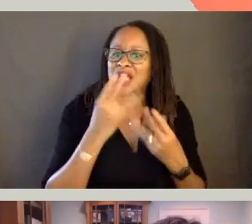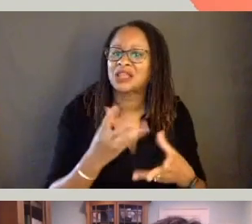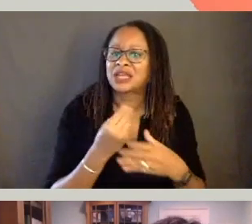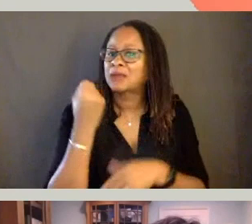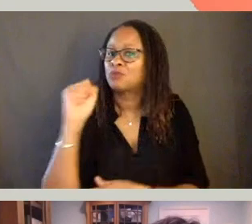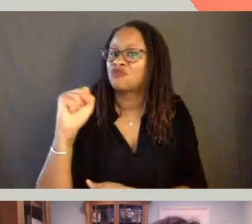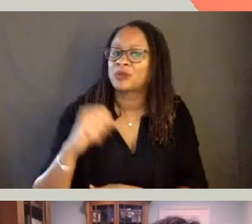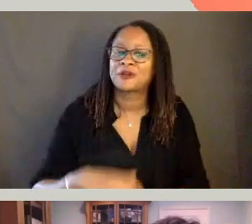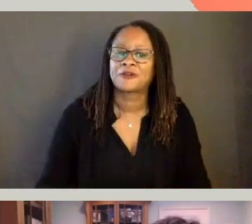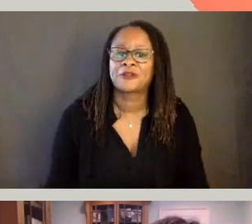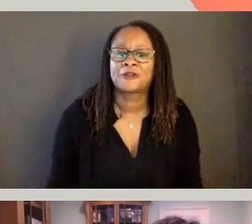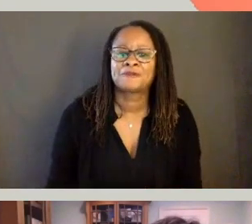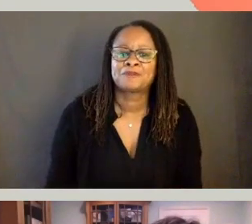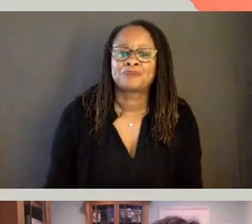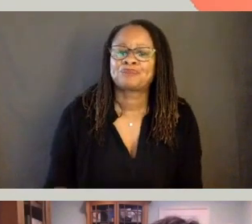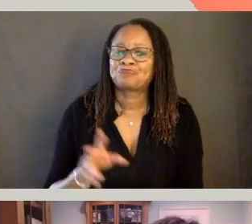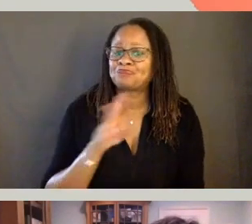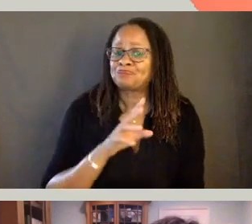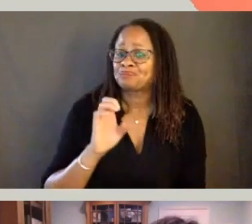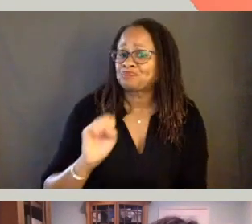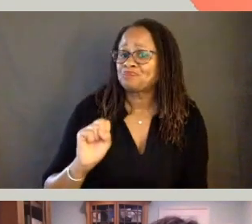If I can just, yeah. If I could just hop in really quick.